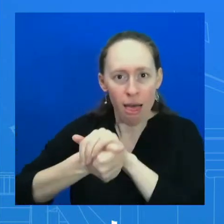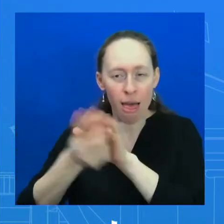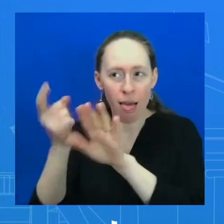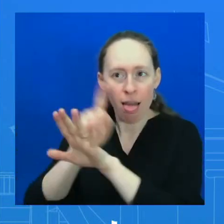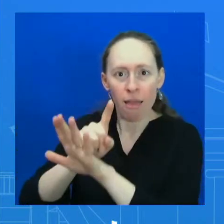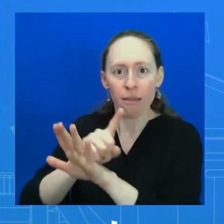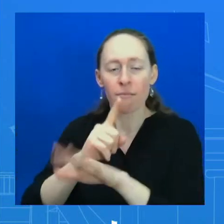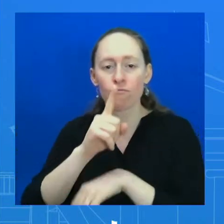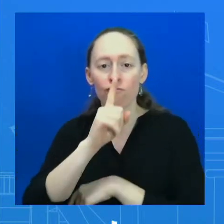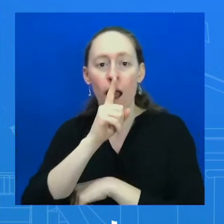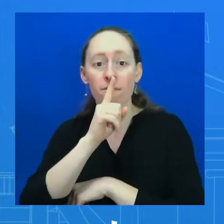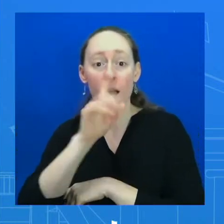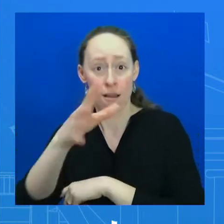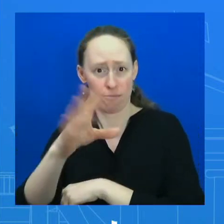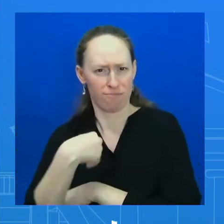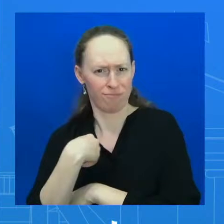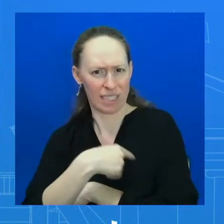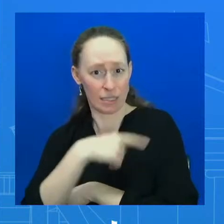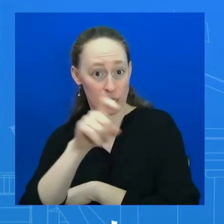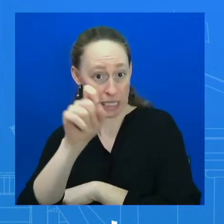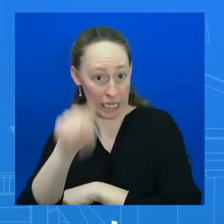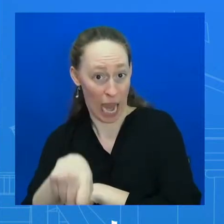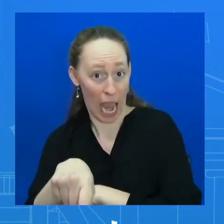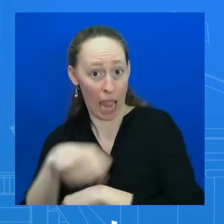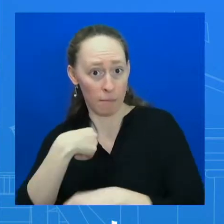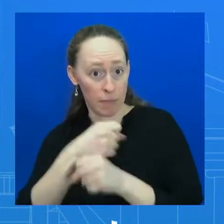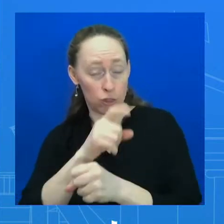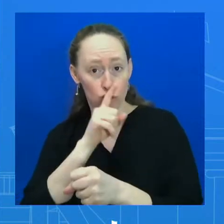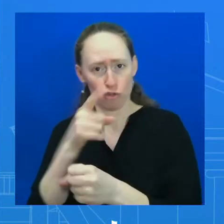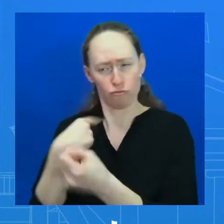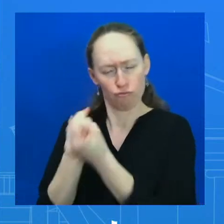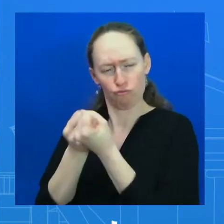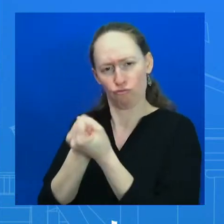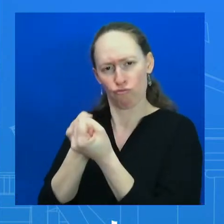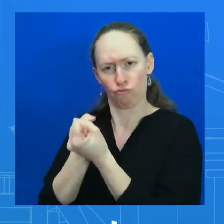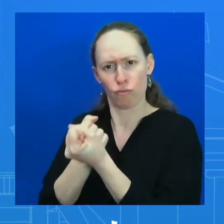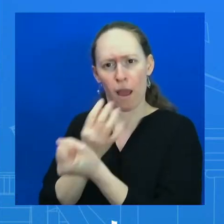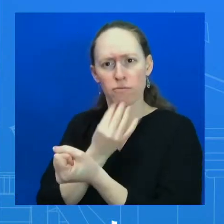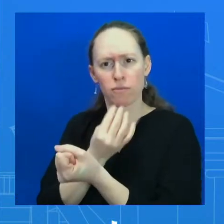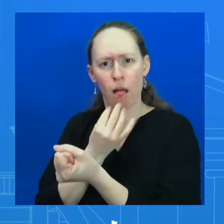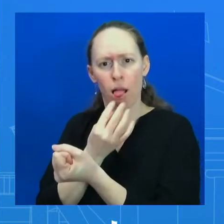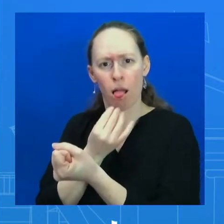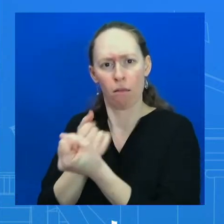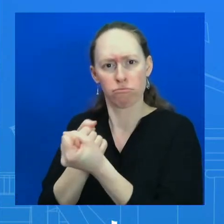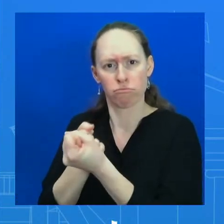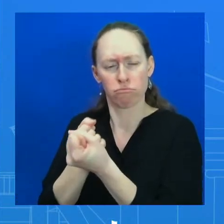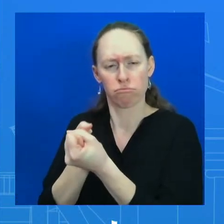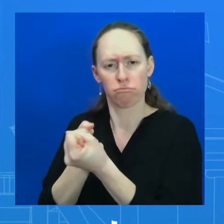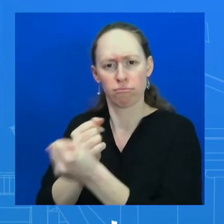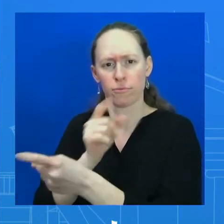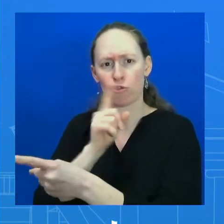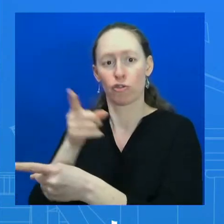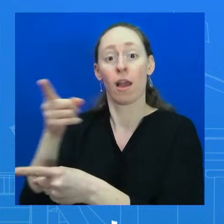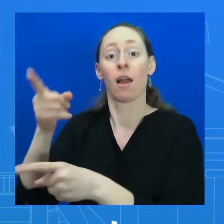you know, do what it needs to do in getting -- in getting those operators, but it is important -- Hamas operators, to be more exact --